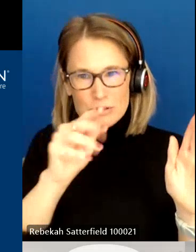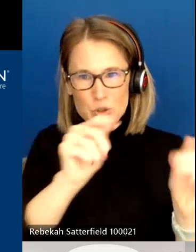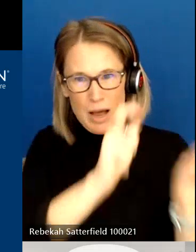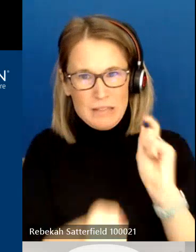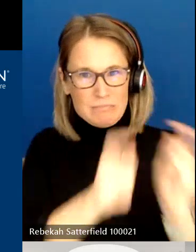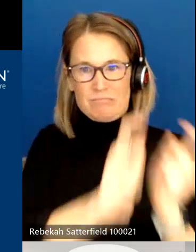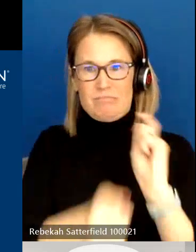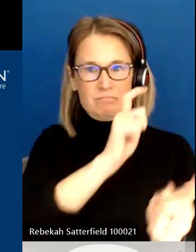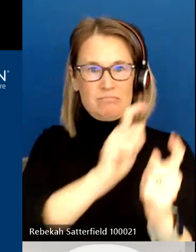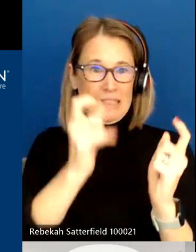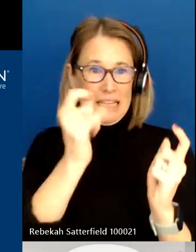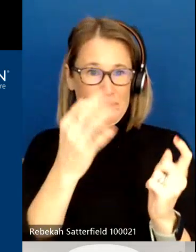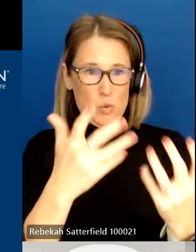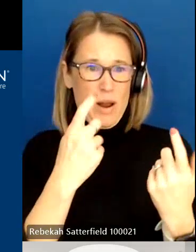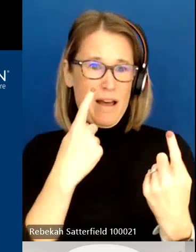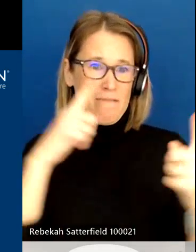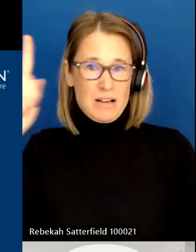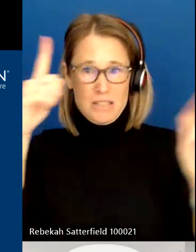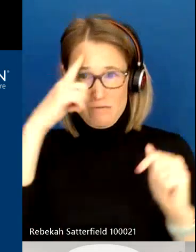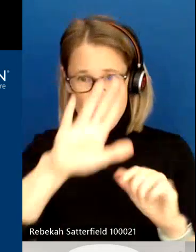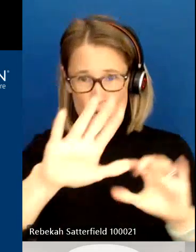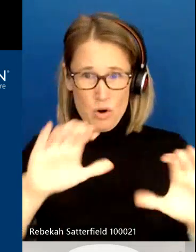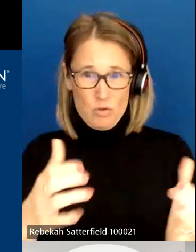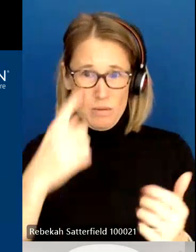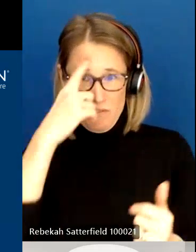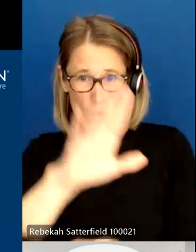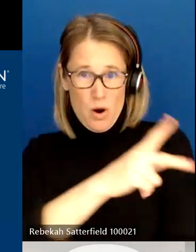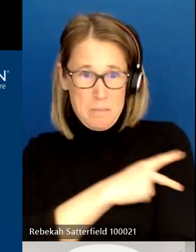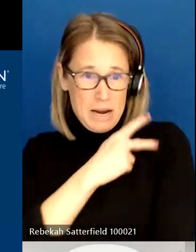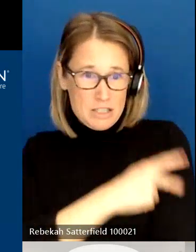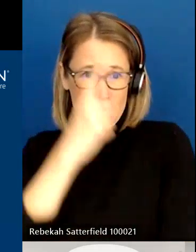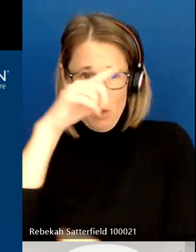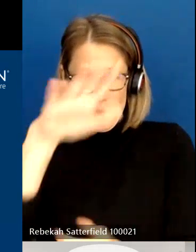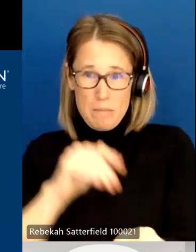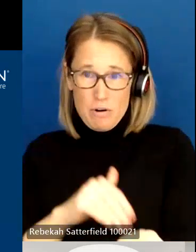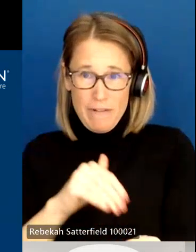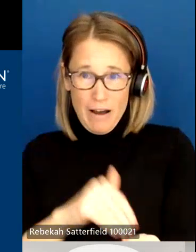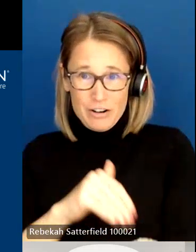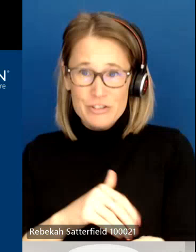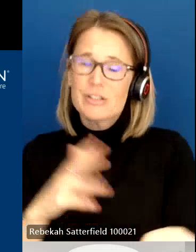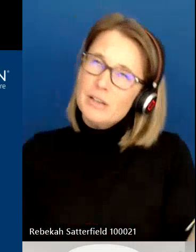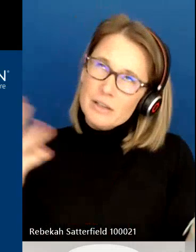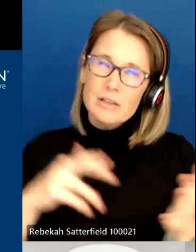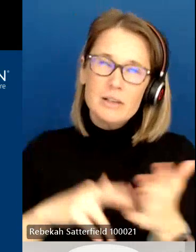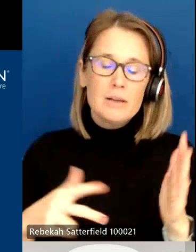effective for your population for your patients for your providers so there is going to always be